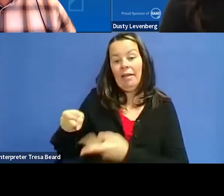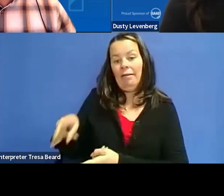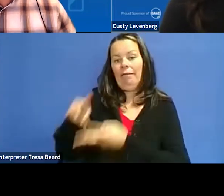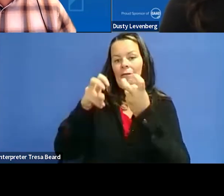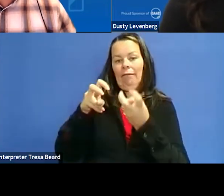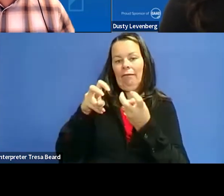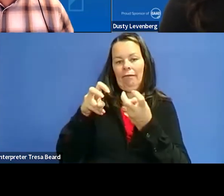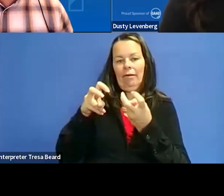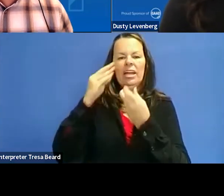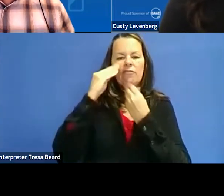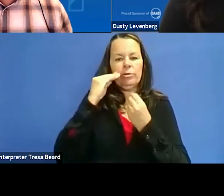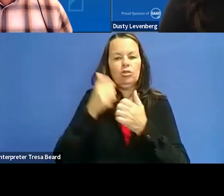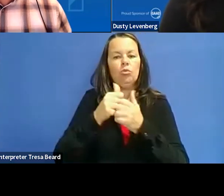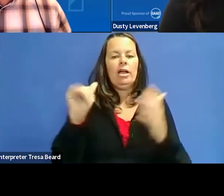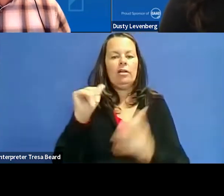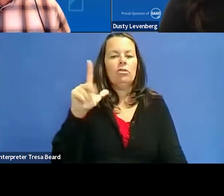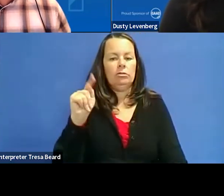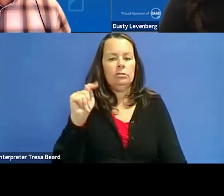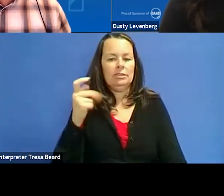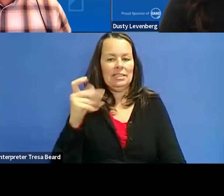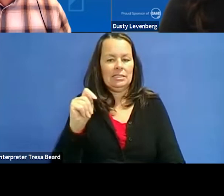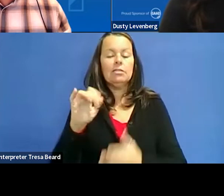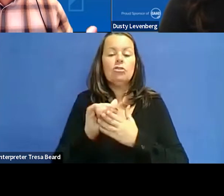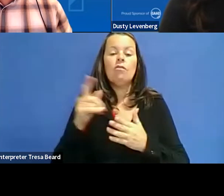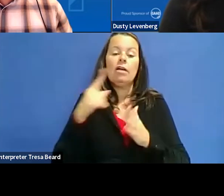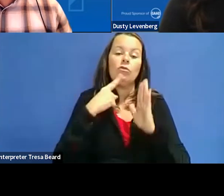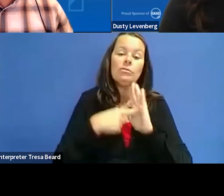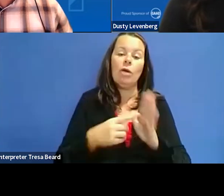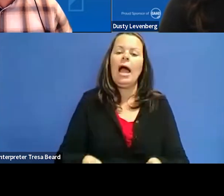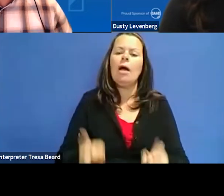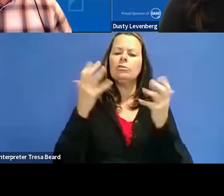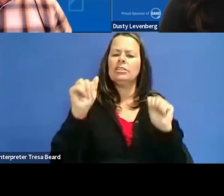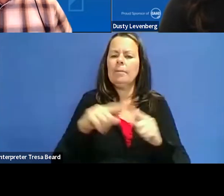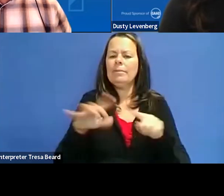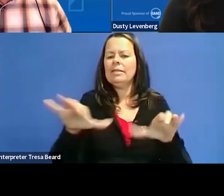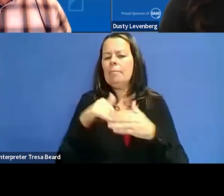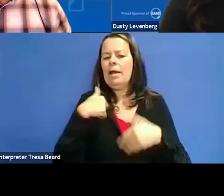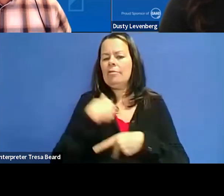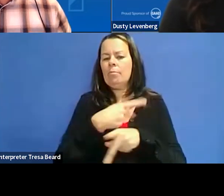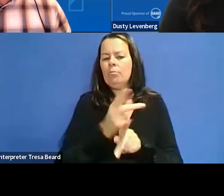First of all, how much can be done by the product development team to try and